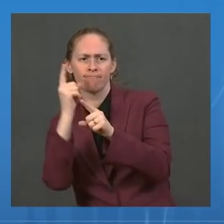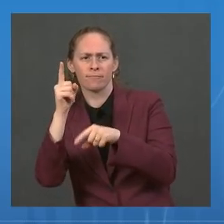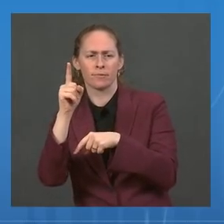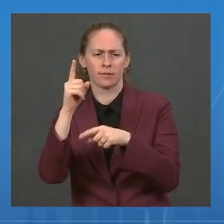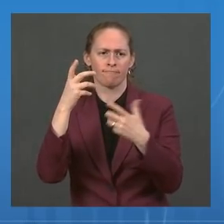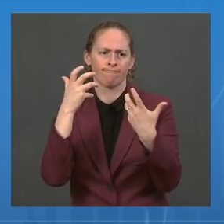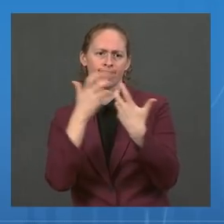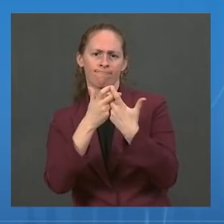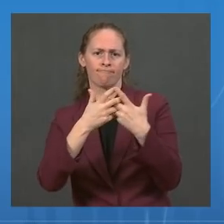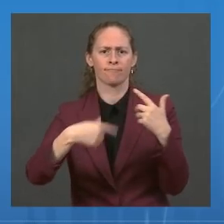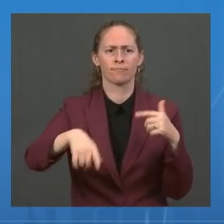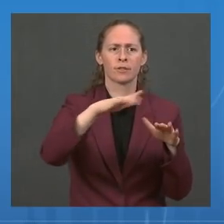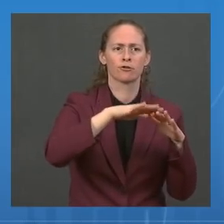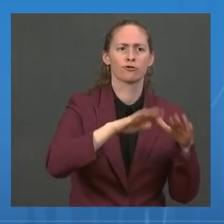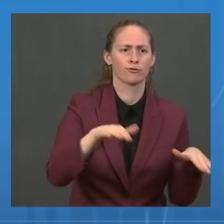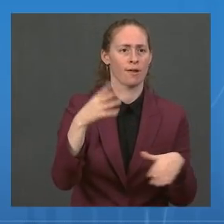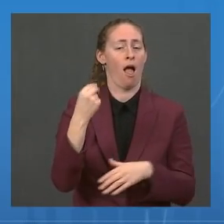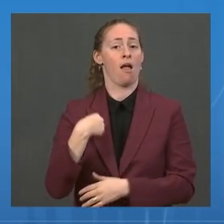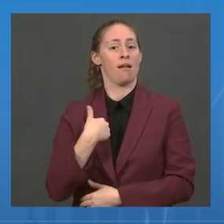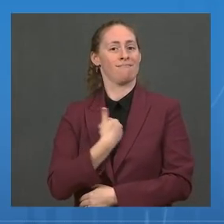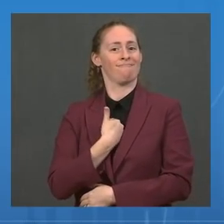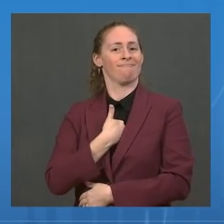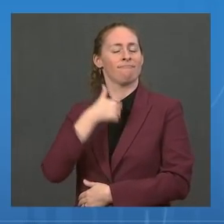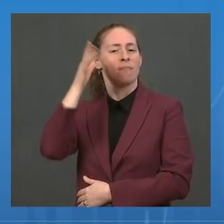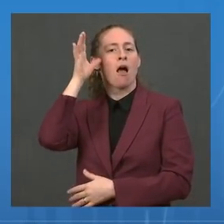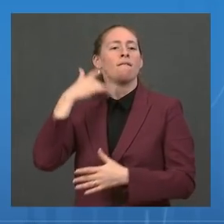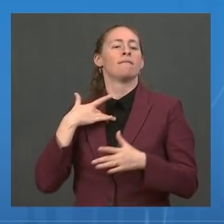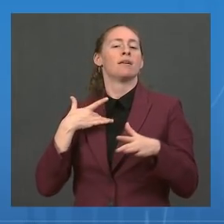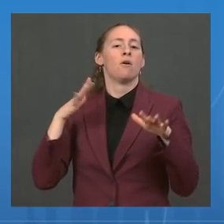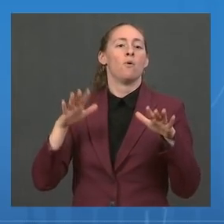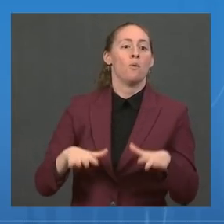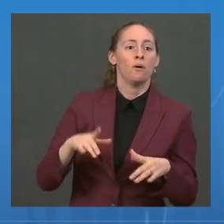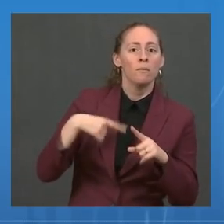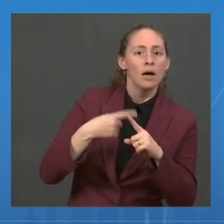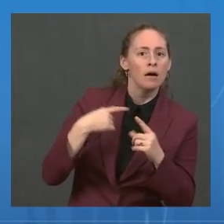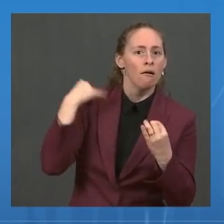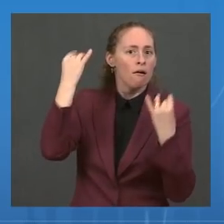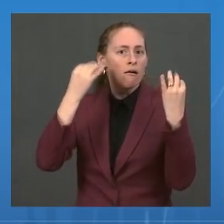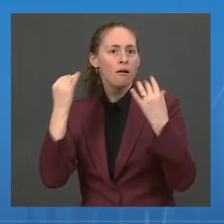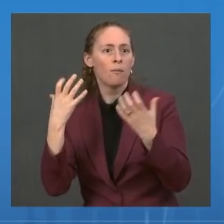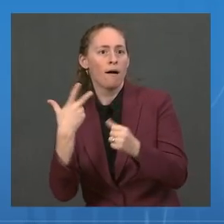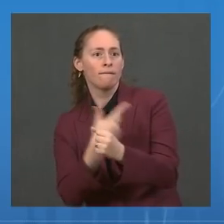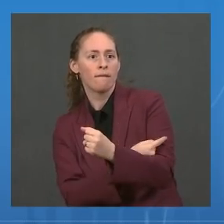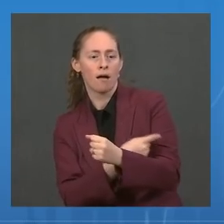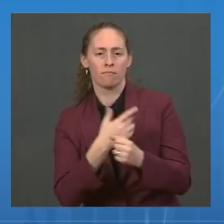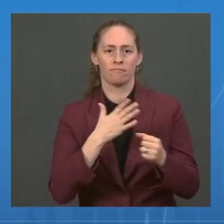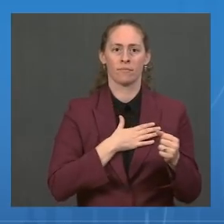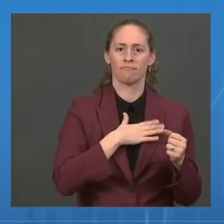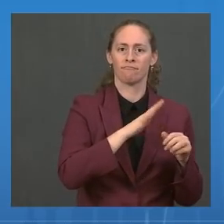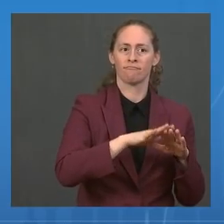And that is why when a vaccine is available for kids 5 to 11, I will look forward to taking my son to get vaccinated.